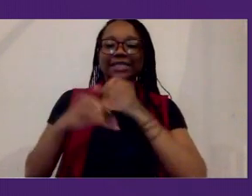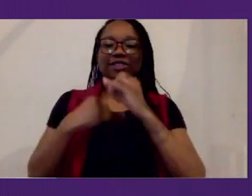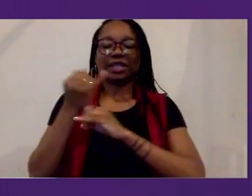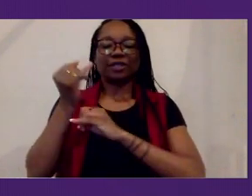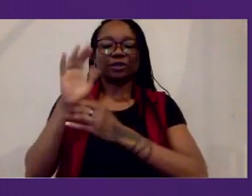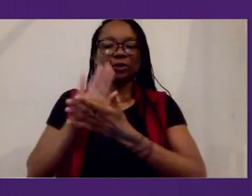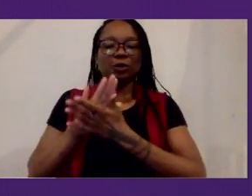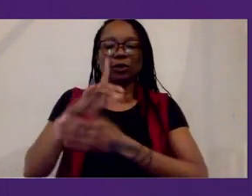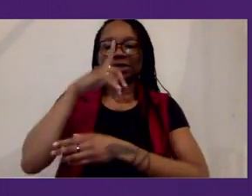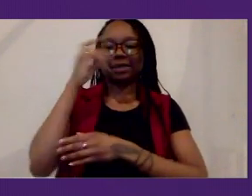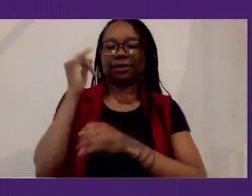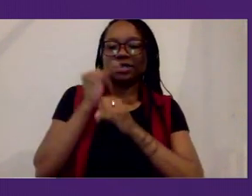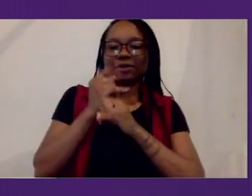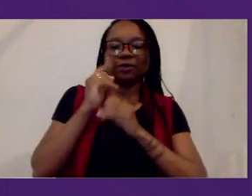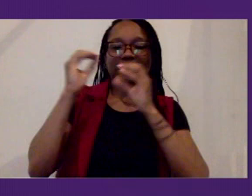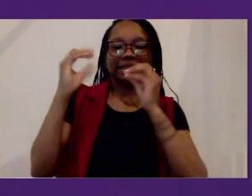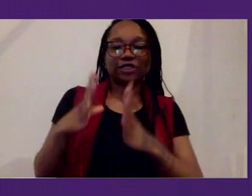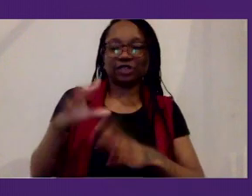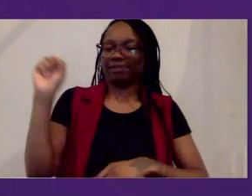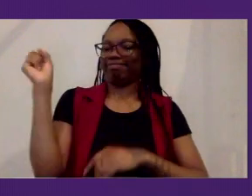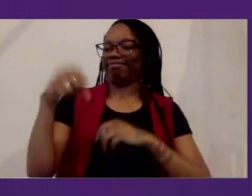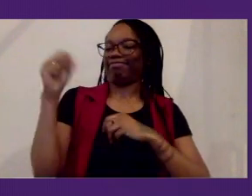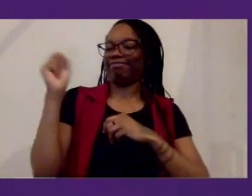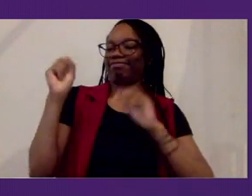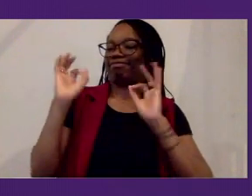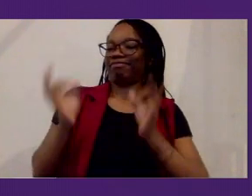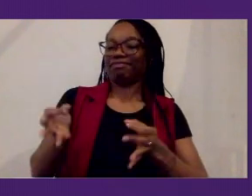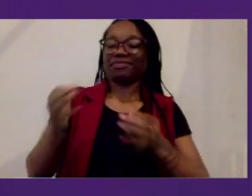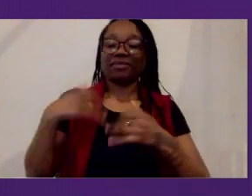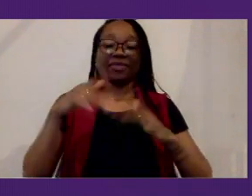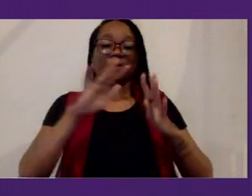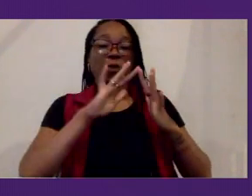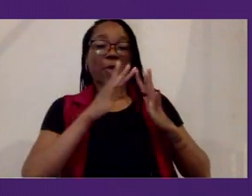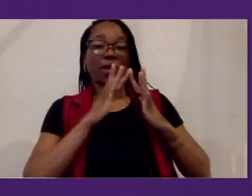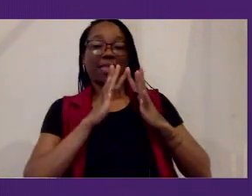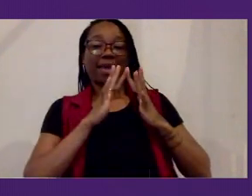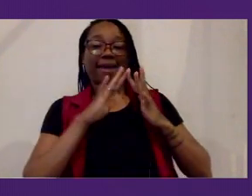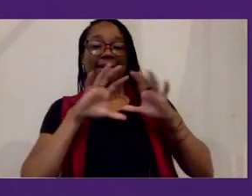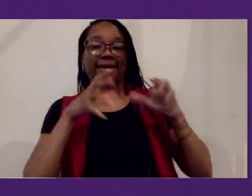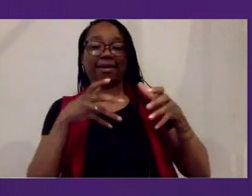absolutely. The online version as well as the live version, your English department.